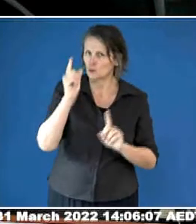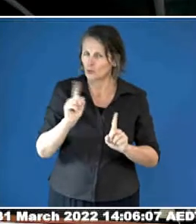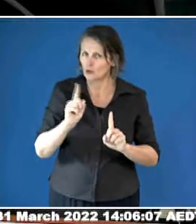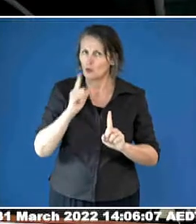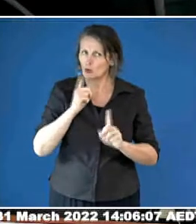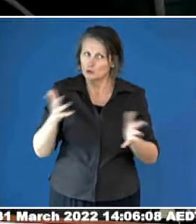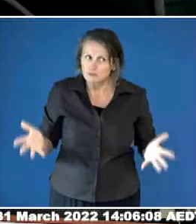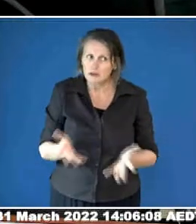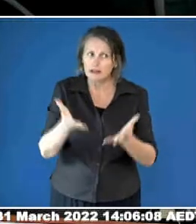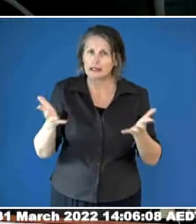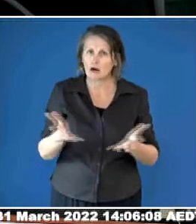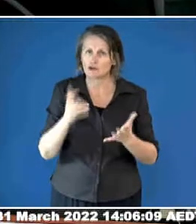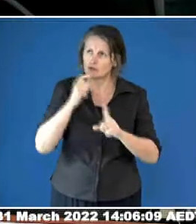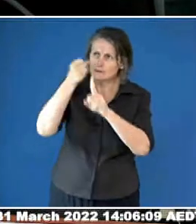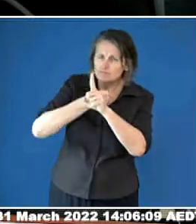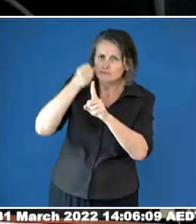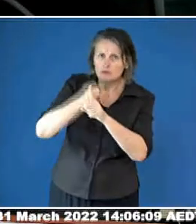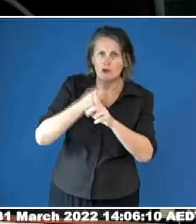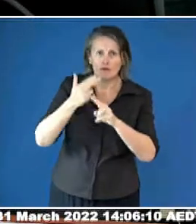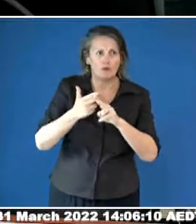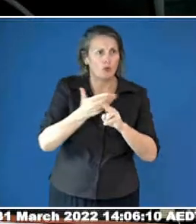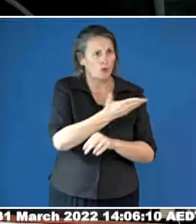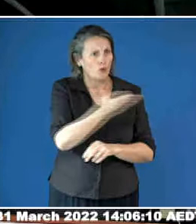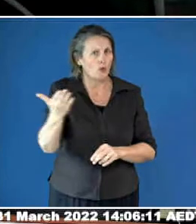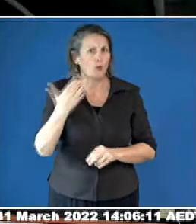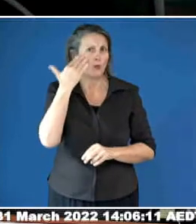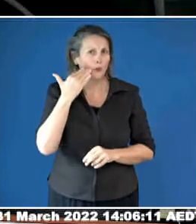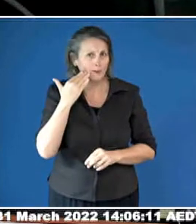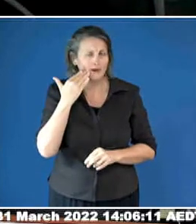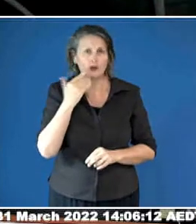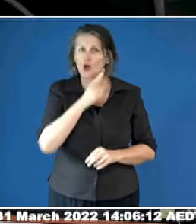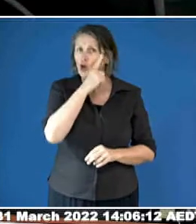women, girls, feminine identifying and non-binary people with disability.